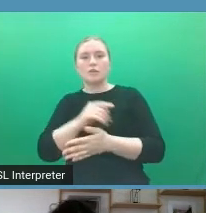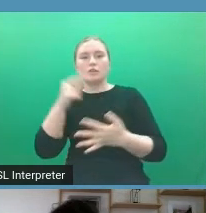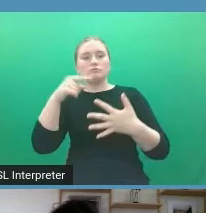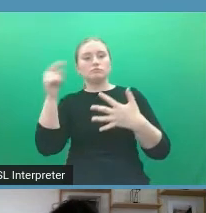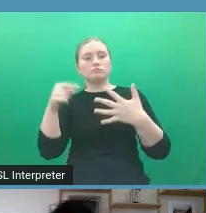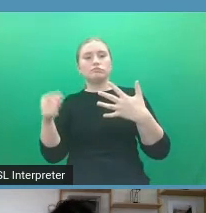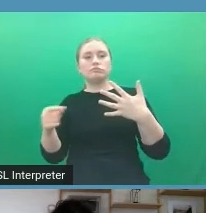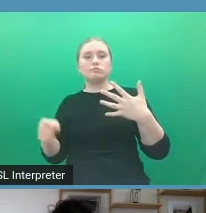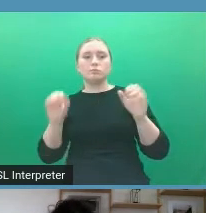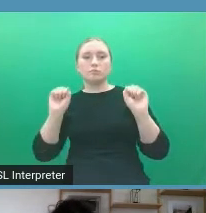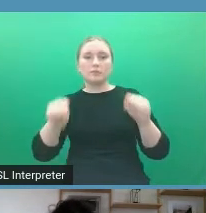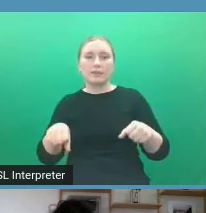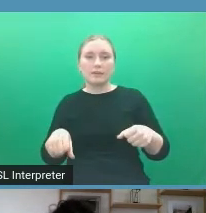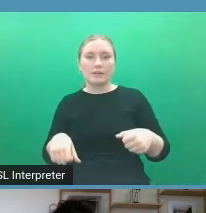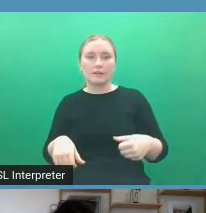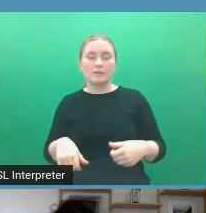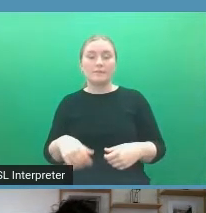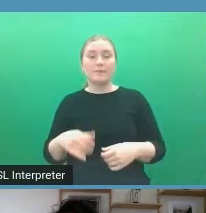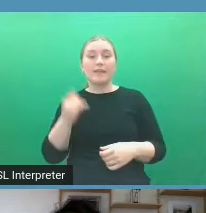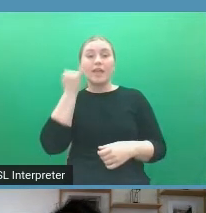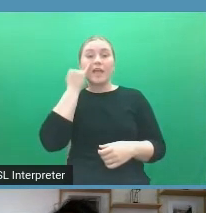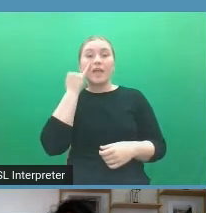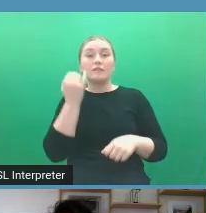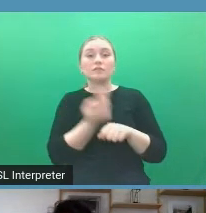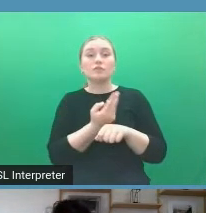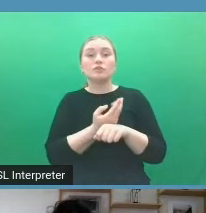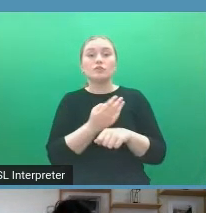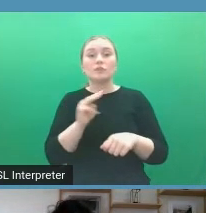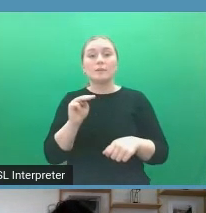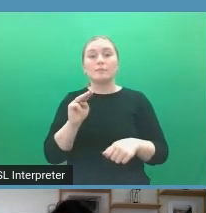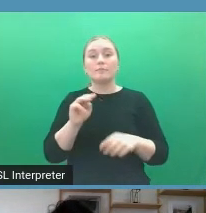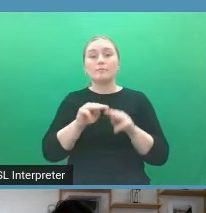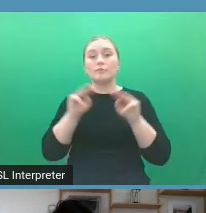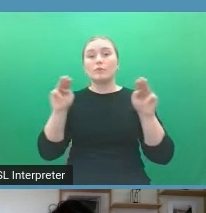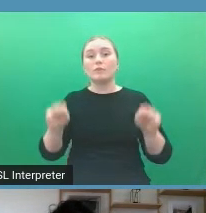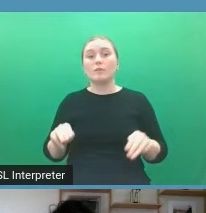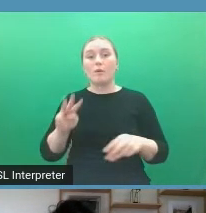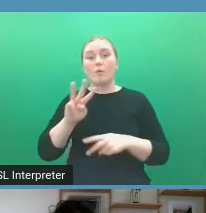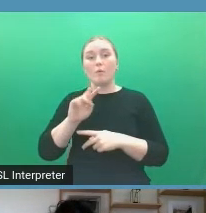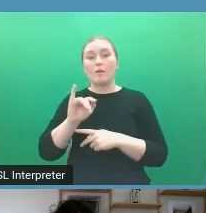the museum wi-fi. And that way we can manage the rights restrictions that we may be confronted by.